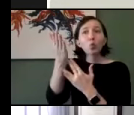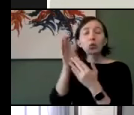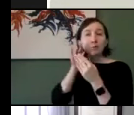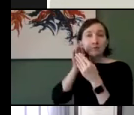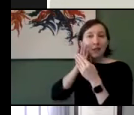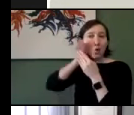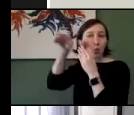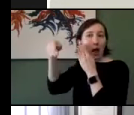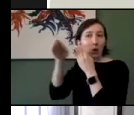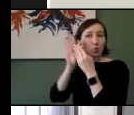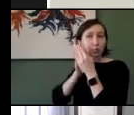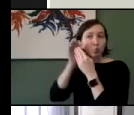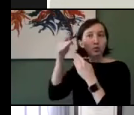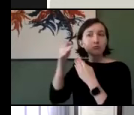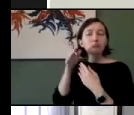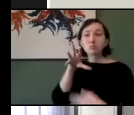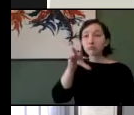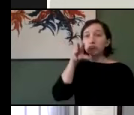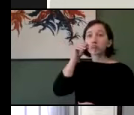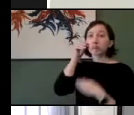when you breathe out or talk.